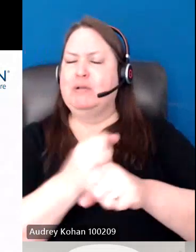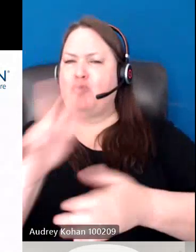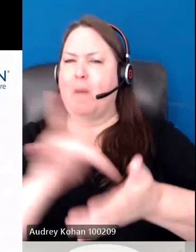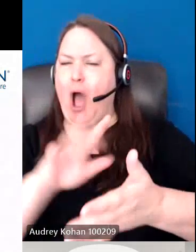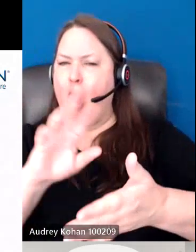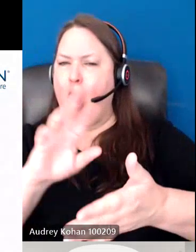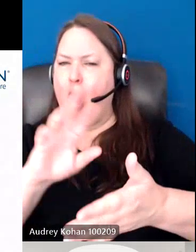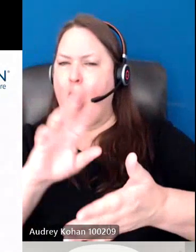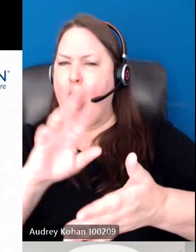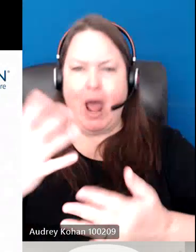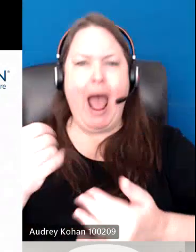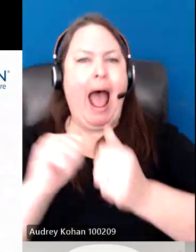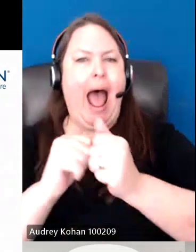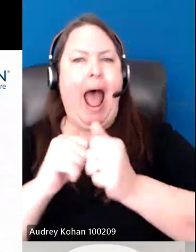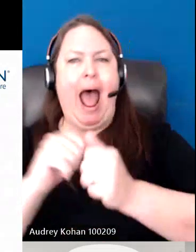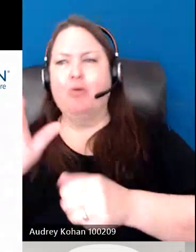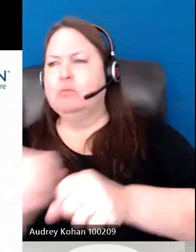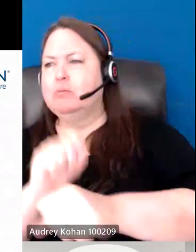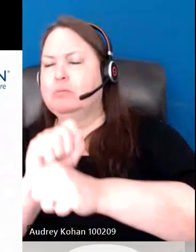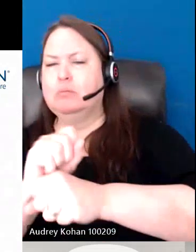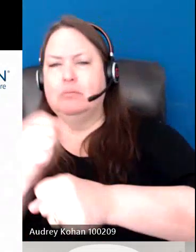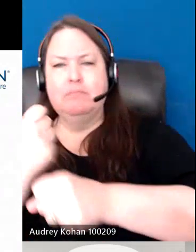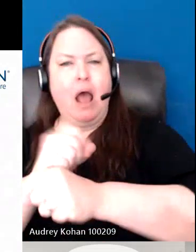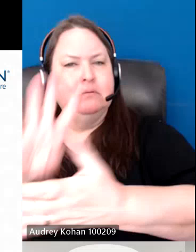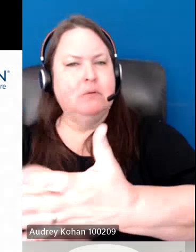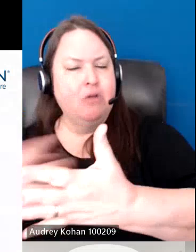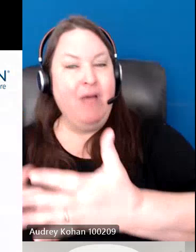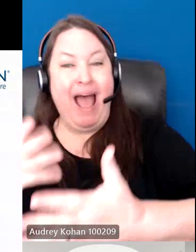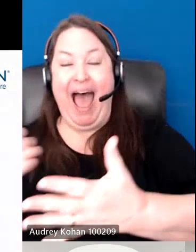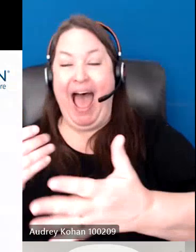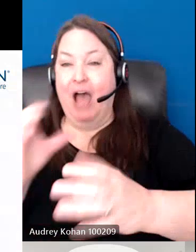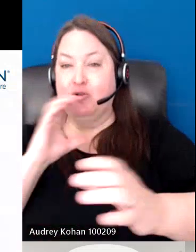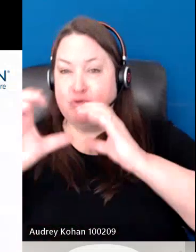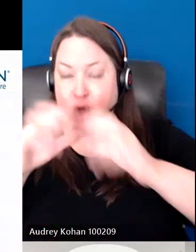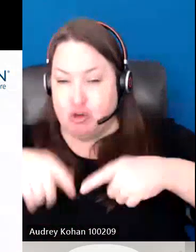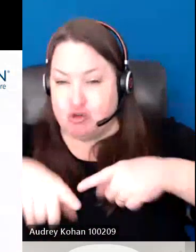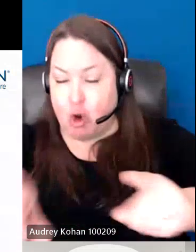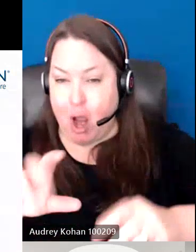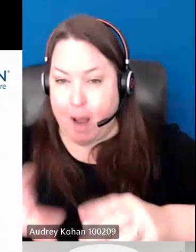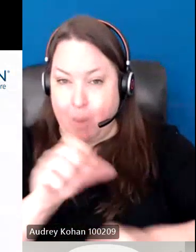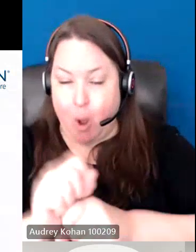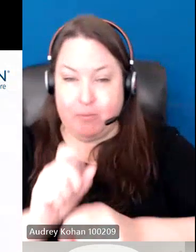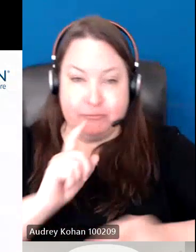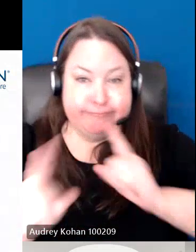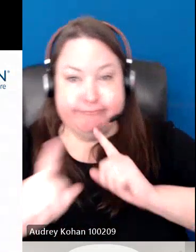these appointments and then the communications themselves during the appointments um these plat